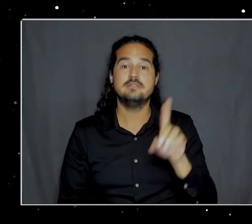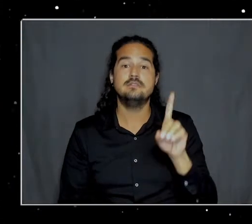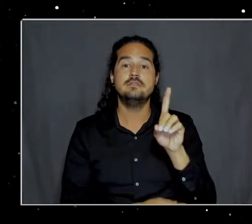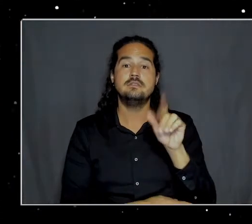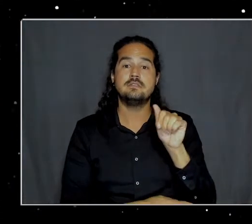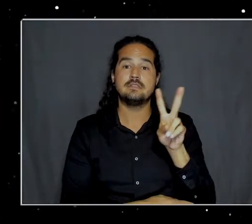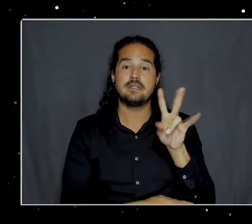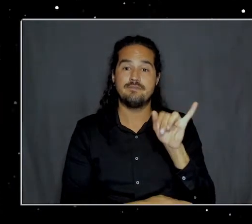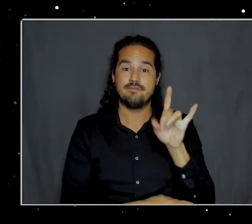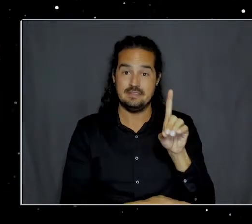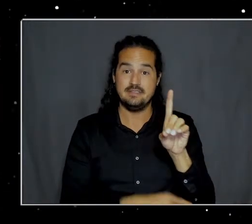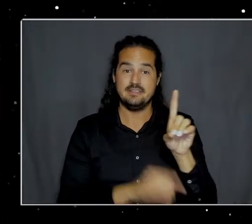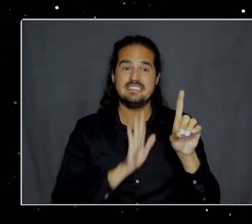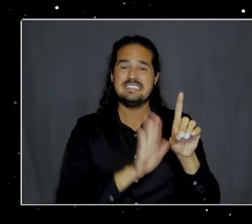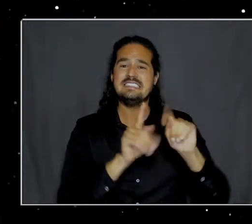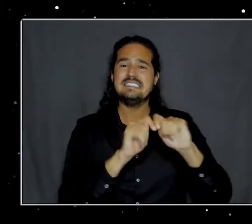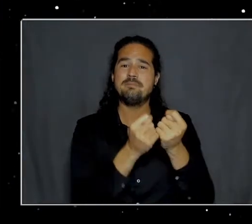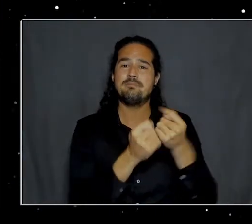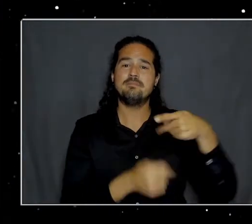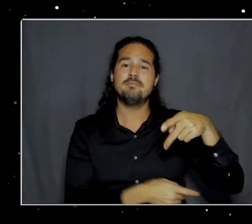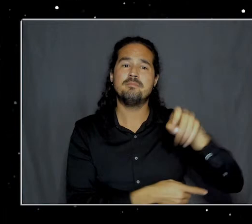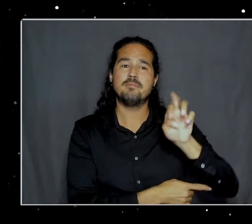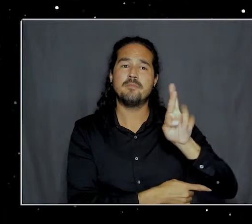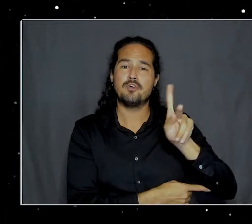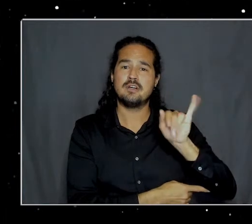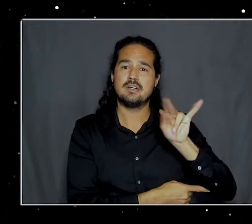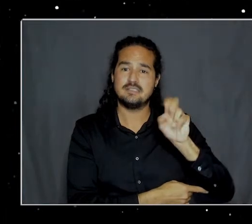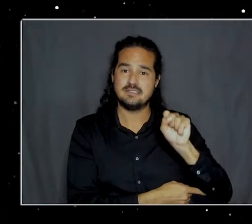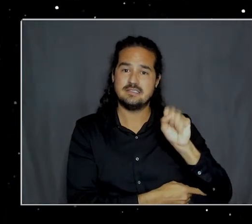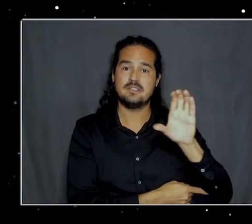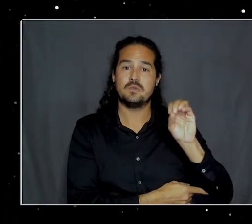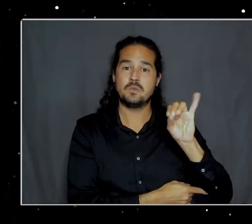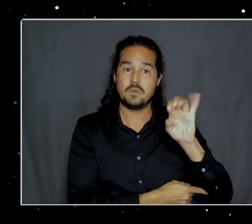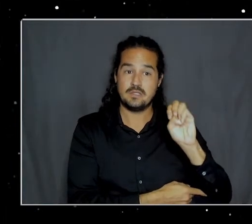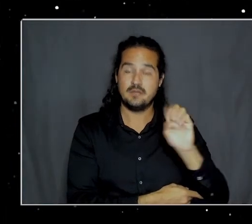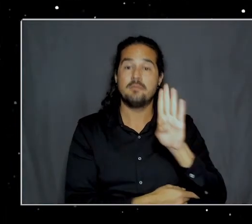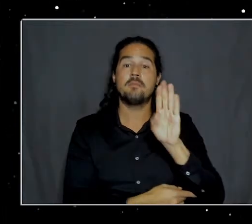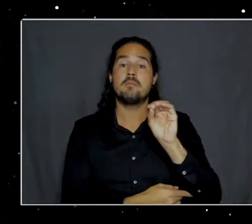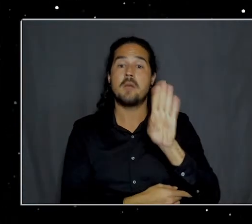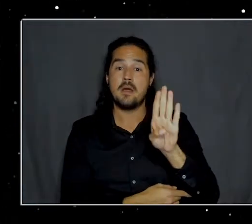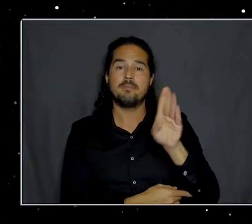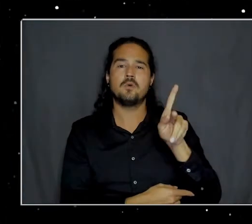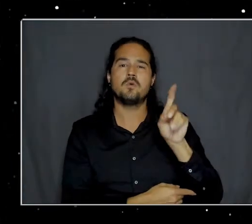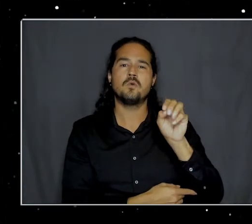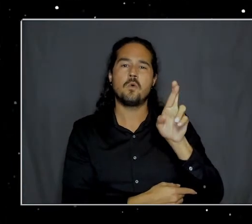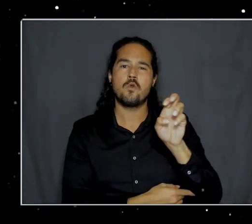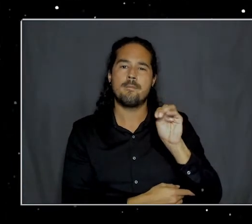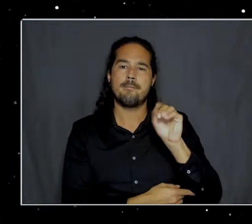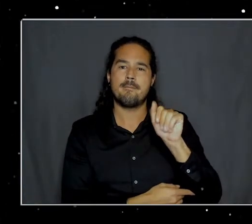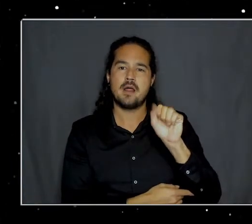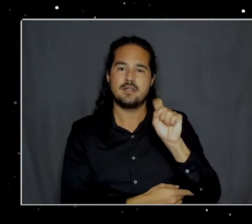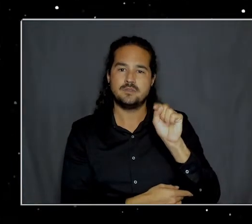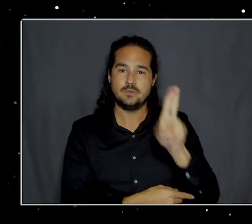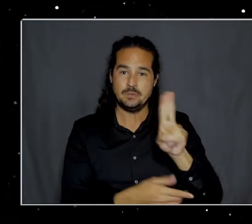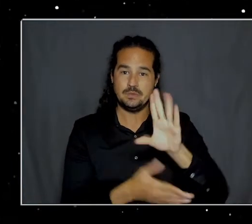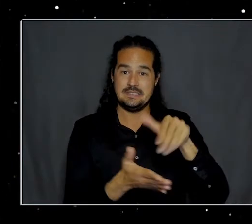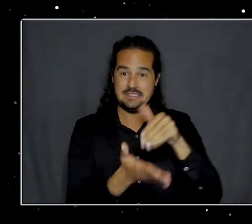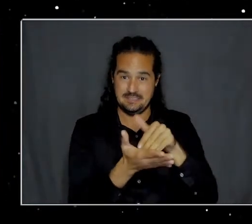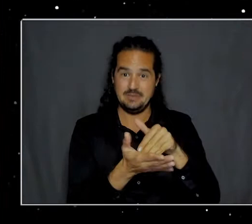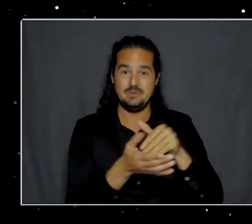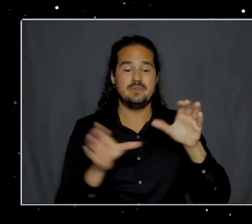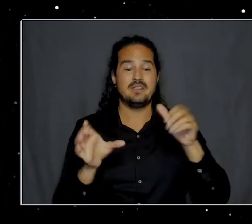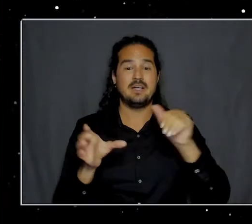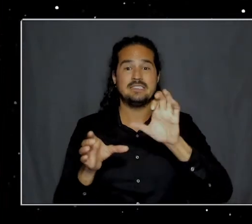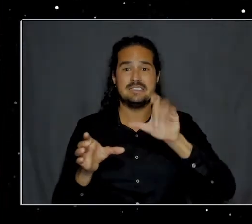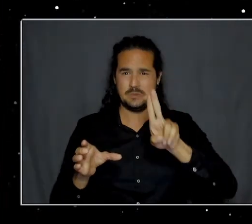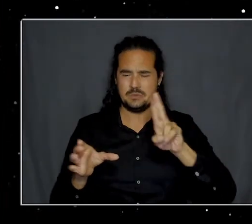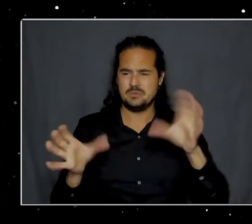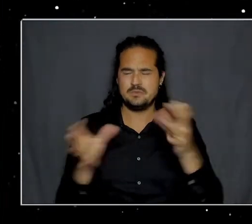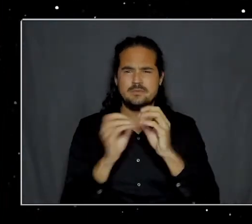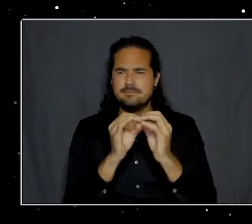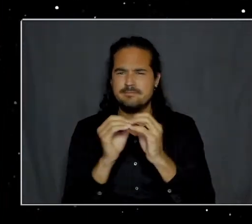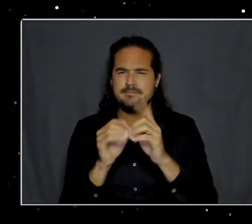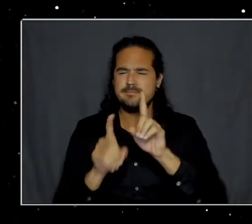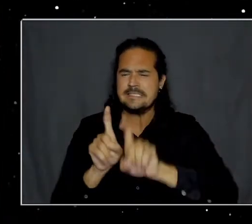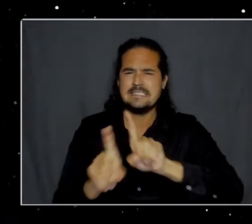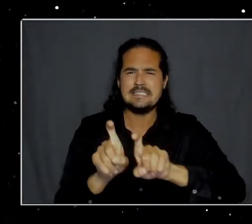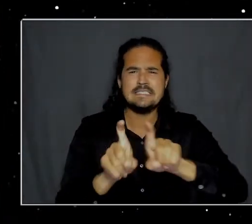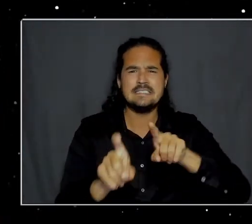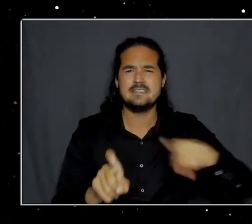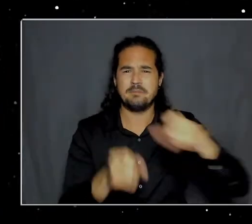VIOLENCE AGAINST THE PROTESTORS.